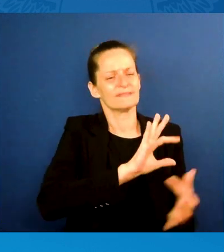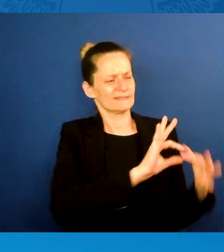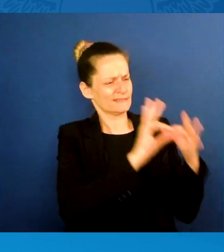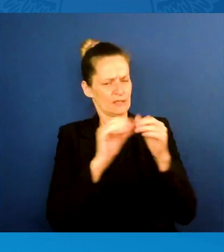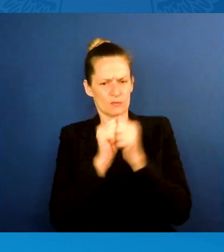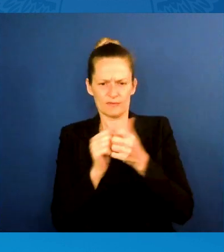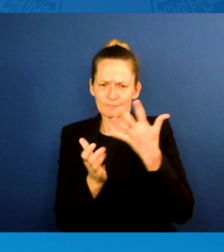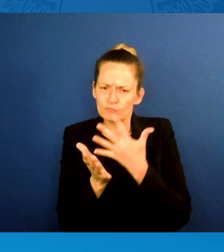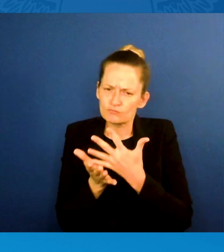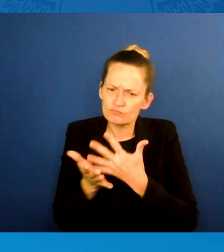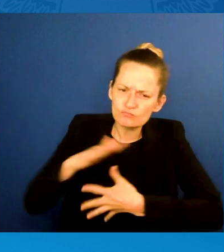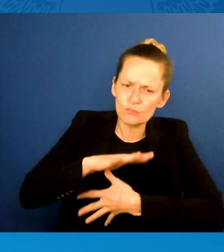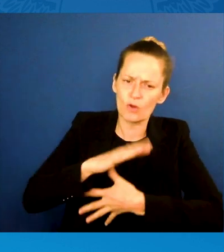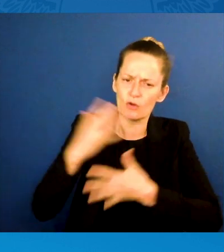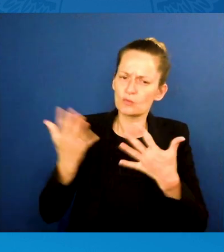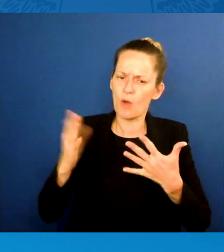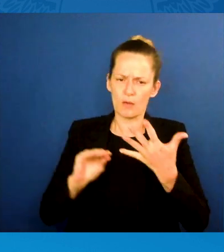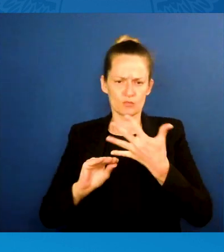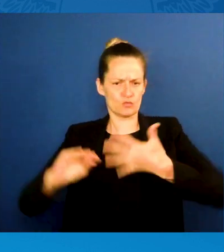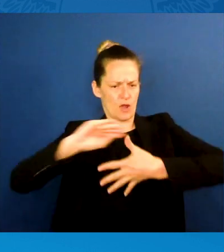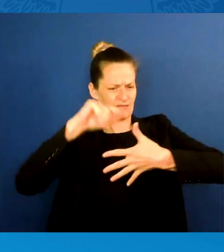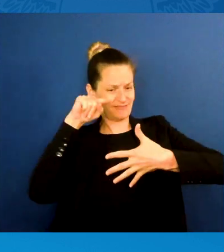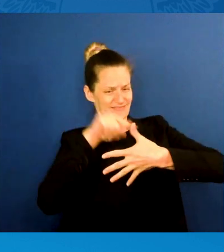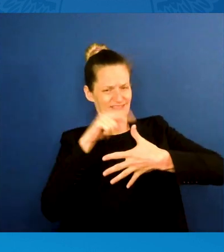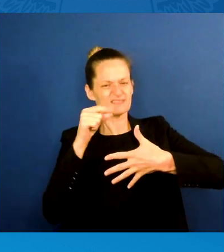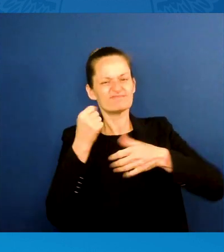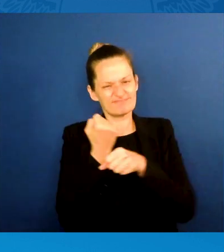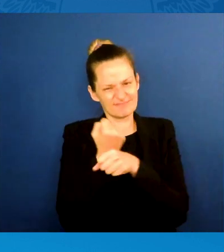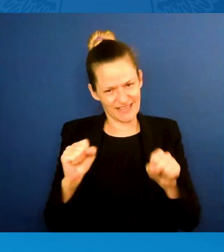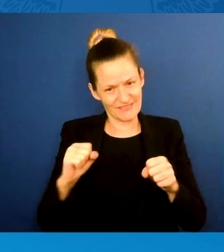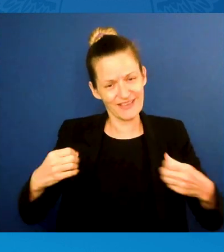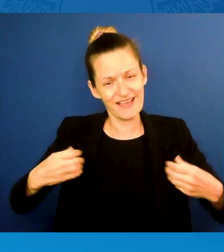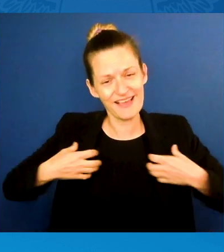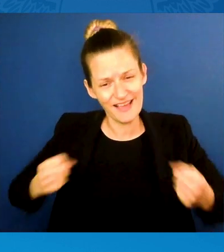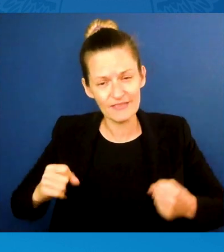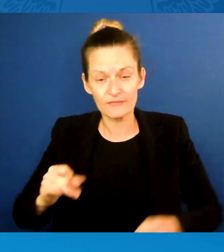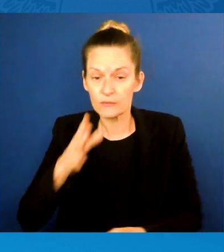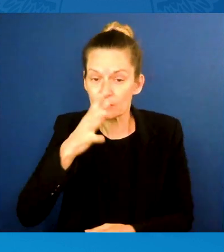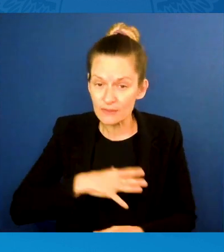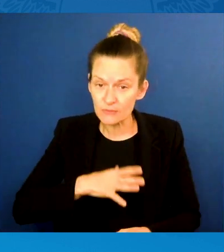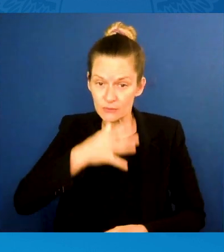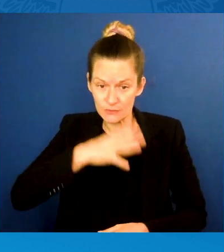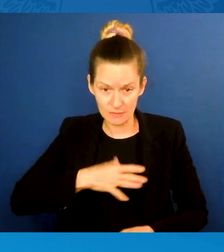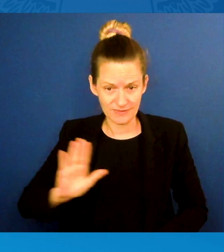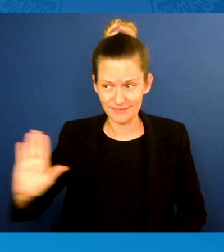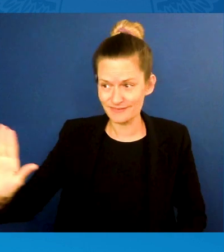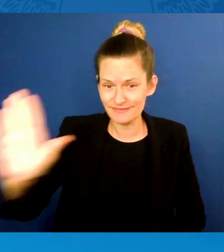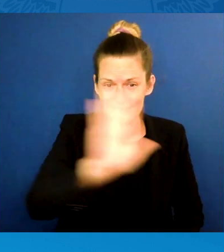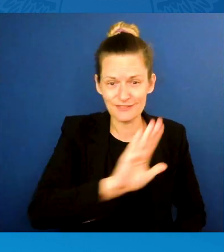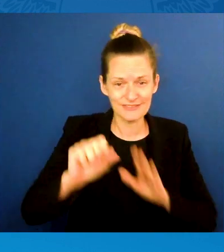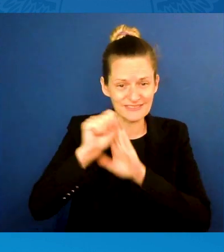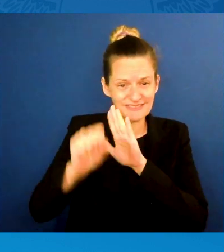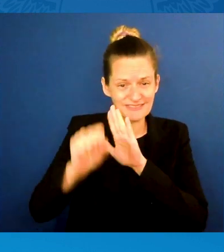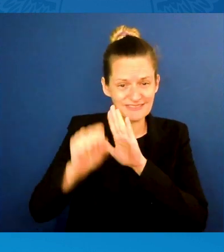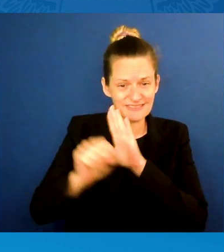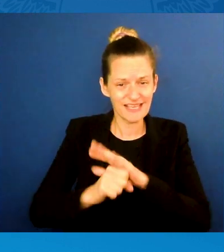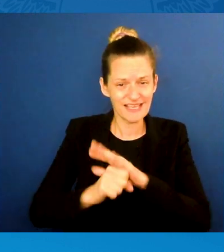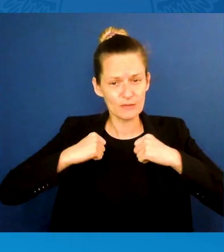and wellbeing of the women in their state and -- and the protection of their reproductive rights and freedoms. And so, I have asked these attorneys